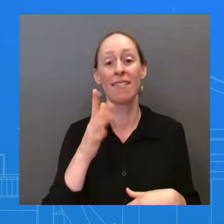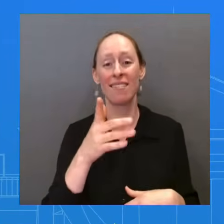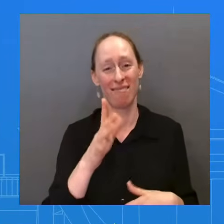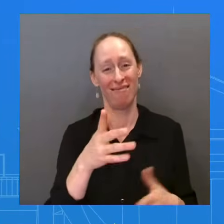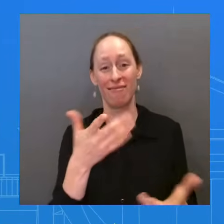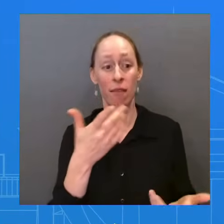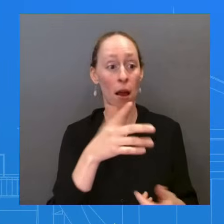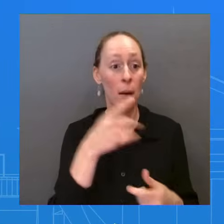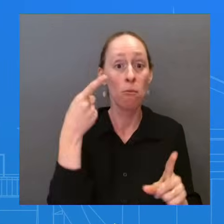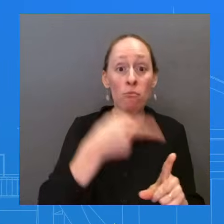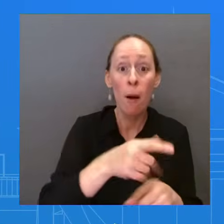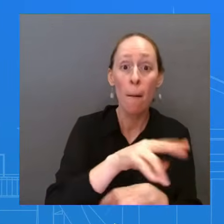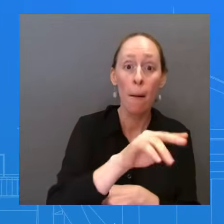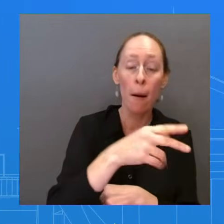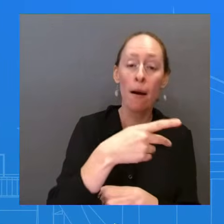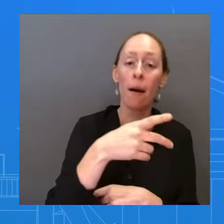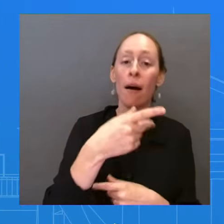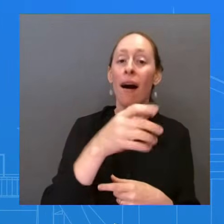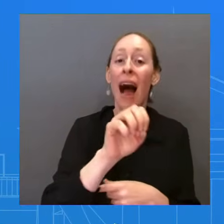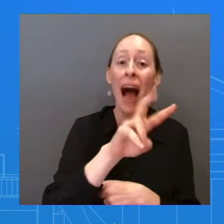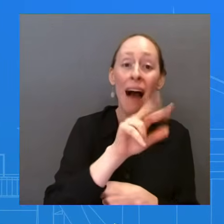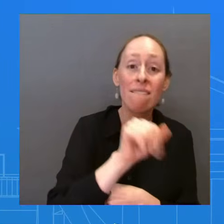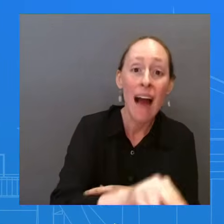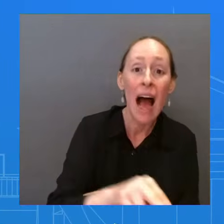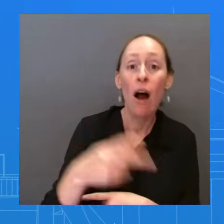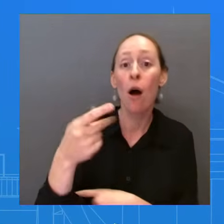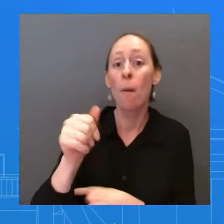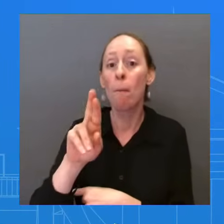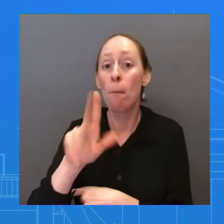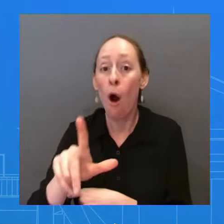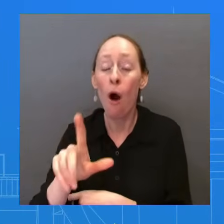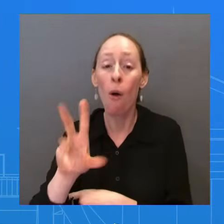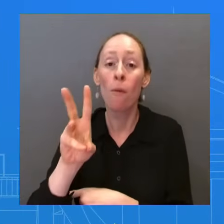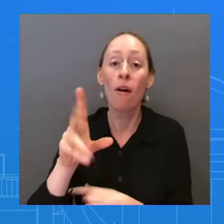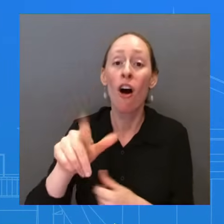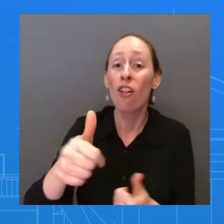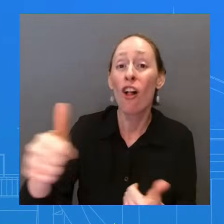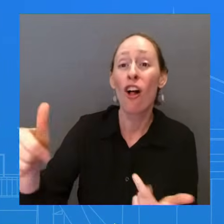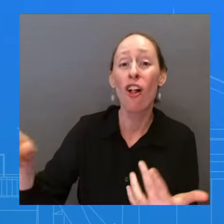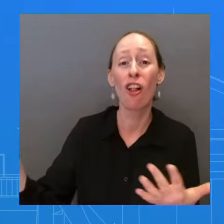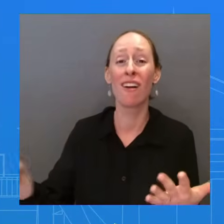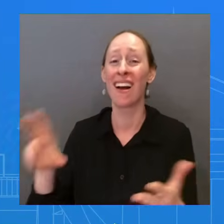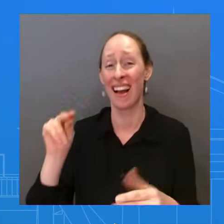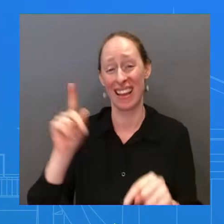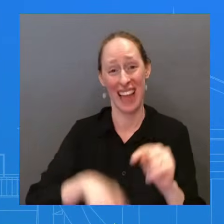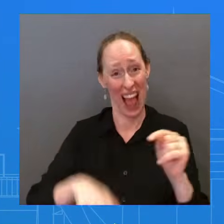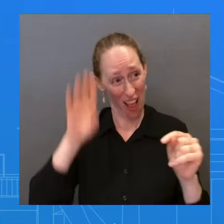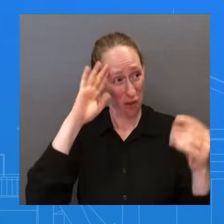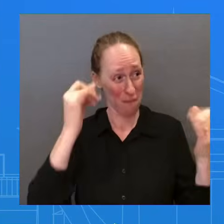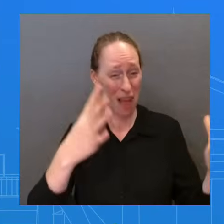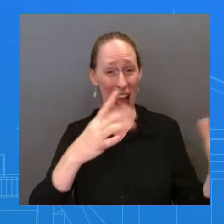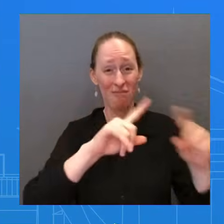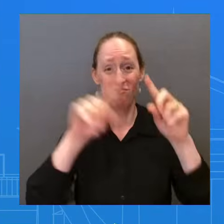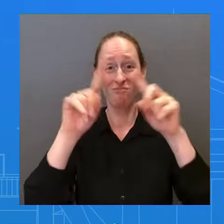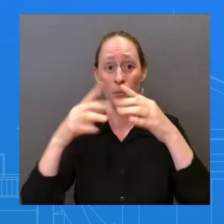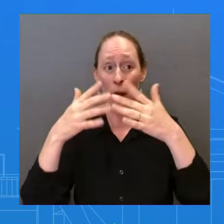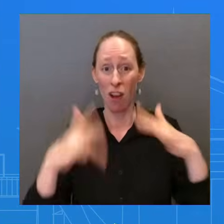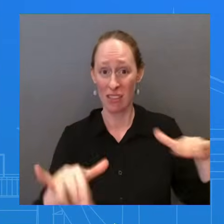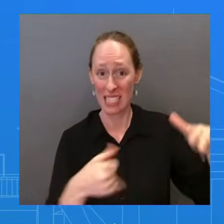there are wrongfully detained Americans elsewhere around the world, and we're working on that very, very hard. Each and every case is important. Each and every one is a priority.